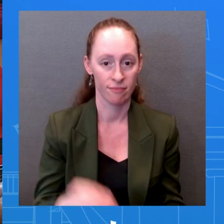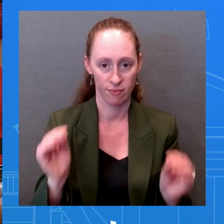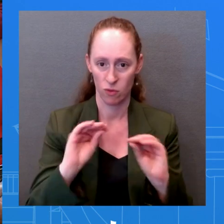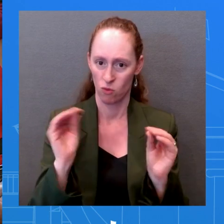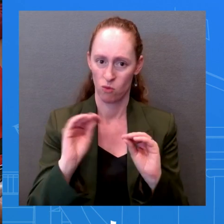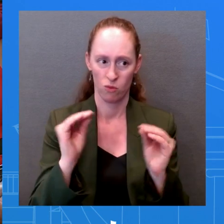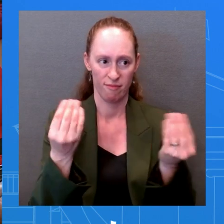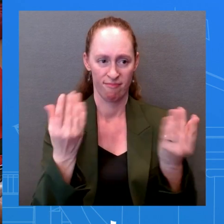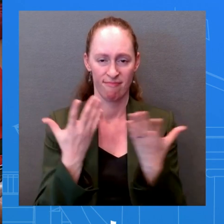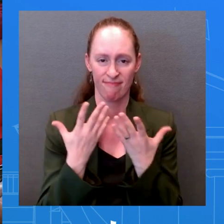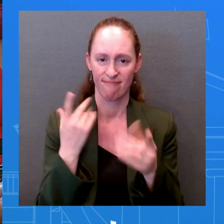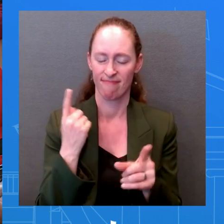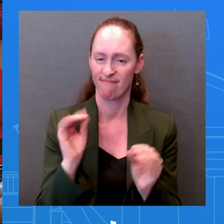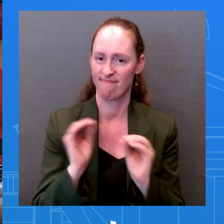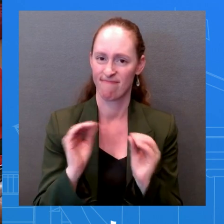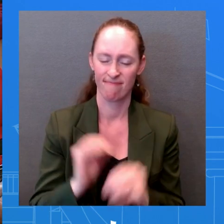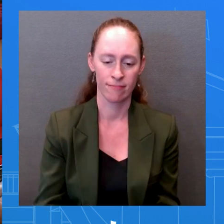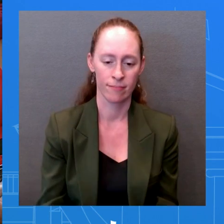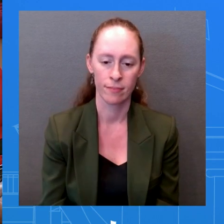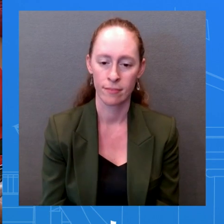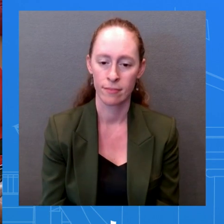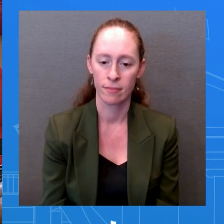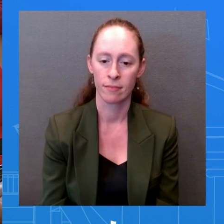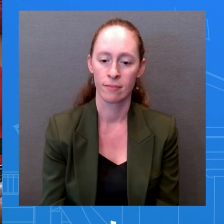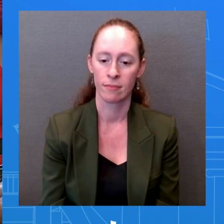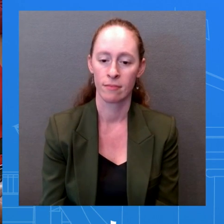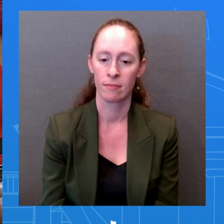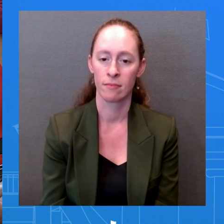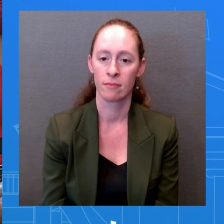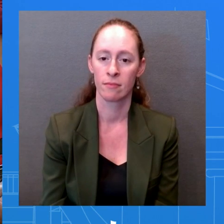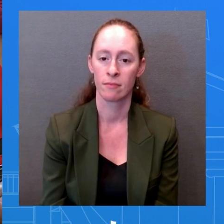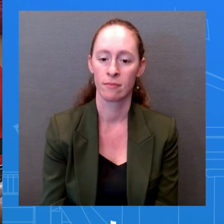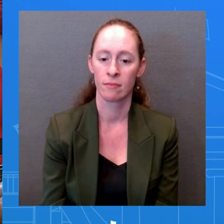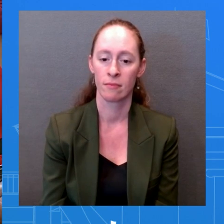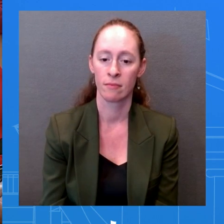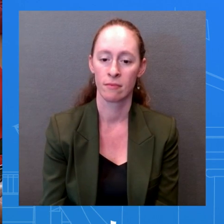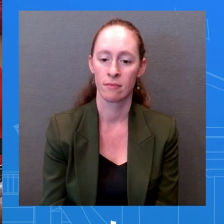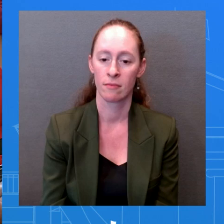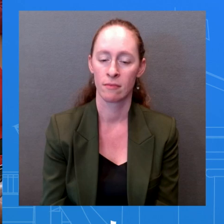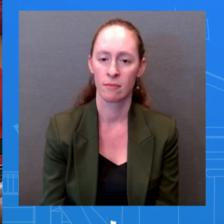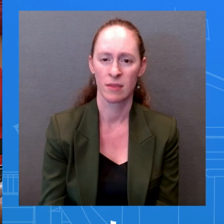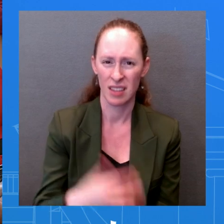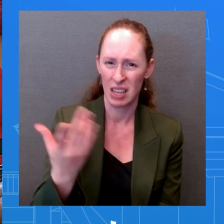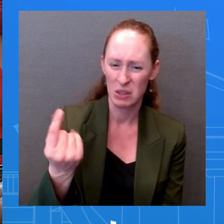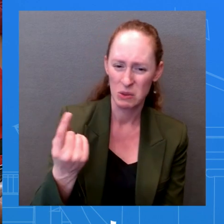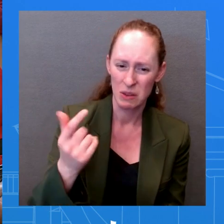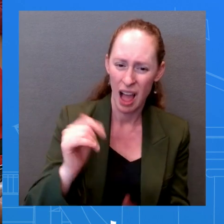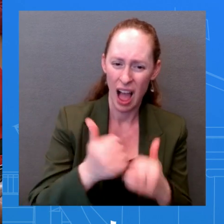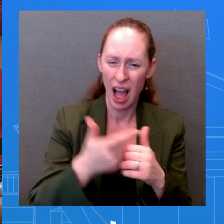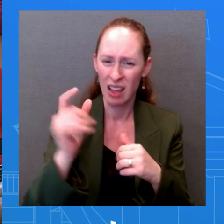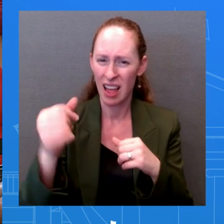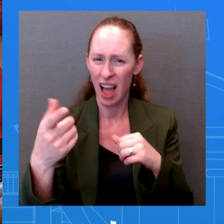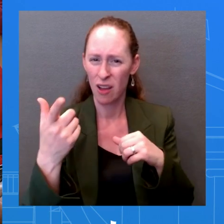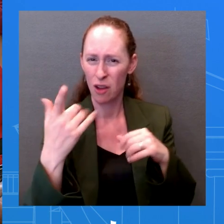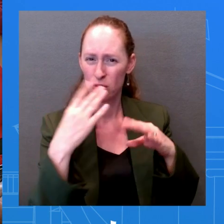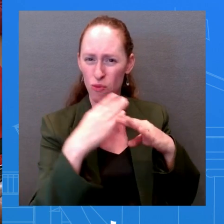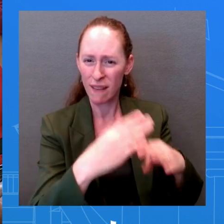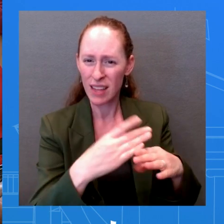to prevent the governors of Florida or Texas or any other state from sending buses